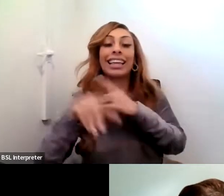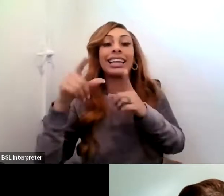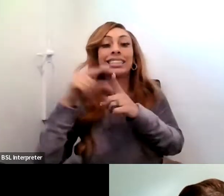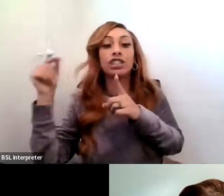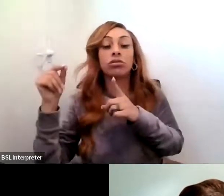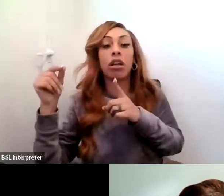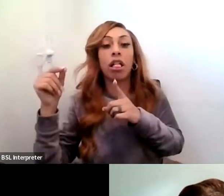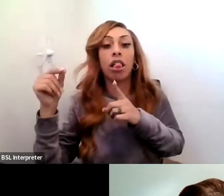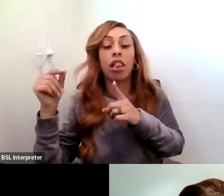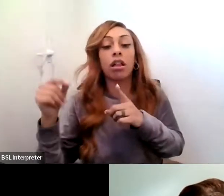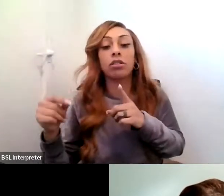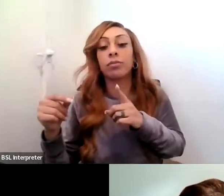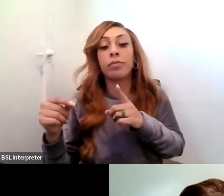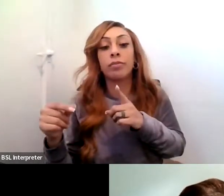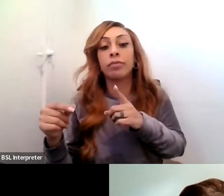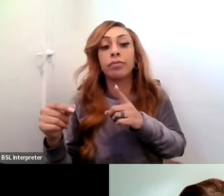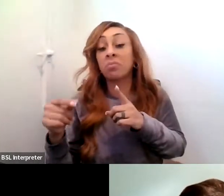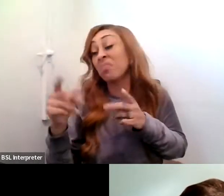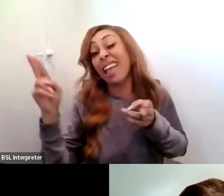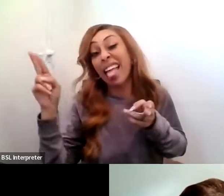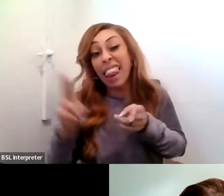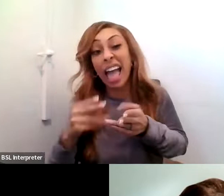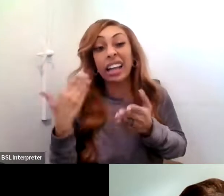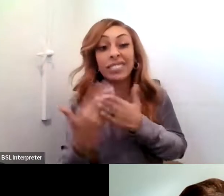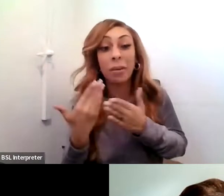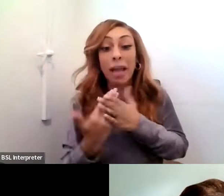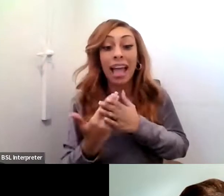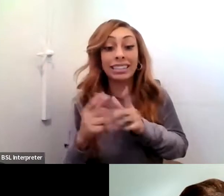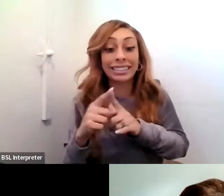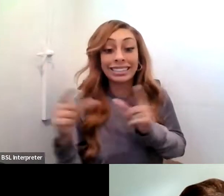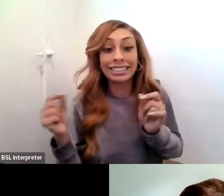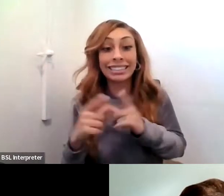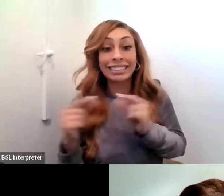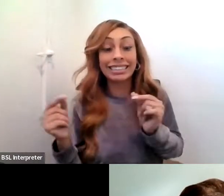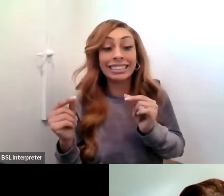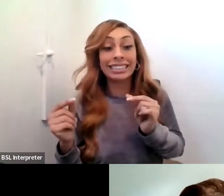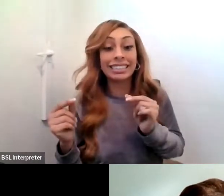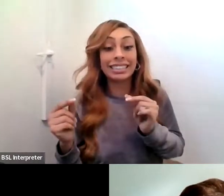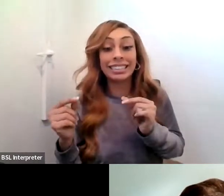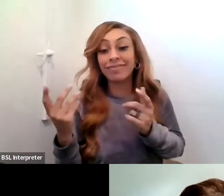And there's lack of demand there, in terms of ticket sales, that the theoretical demand, I have discovered,